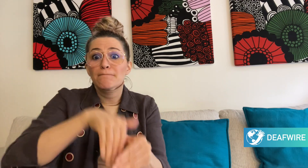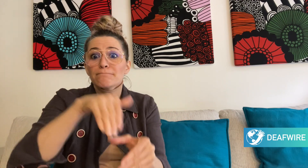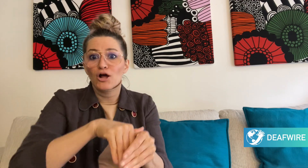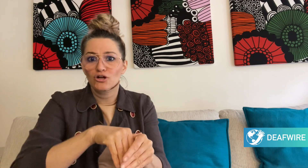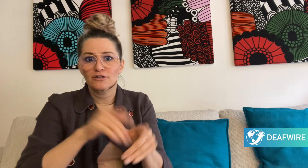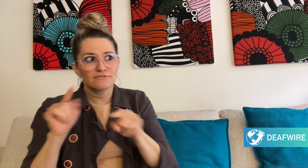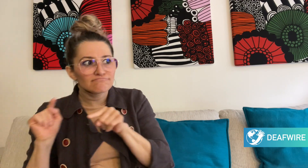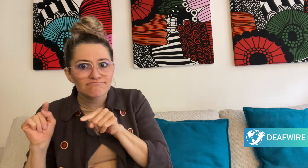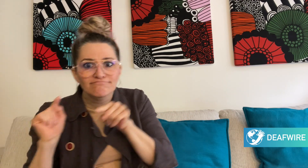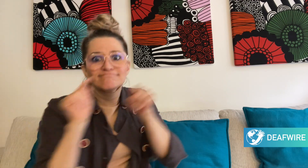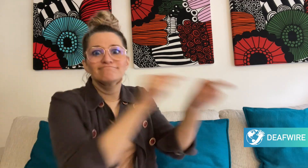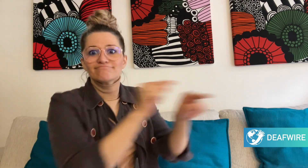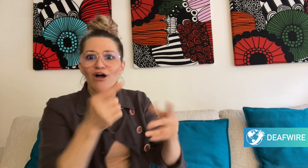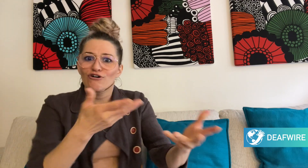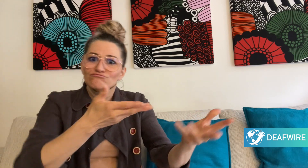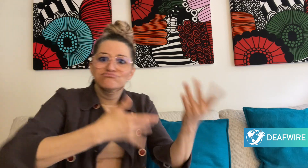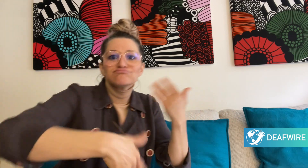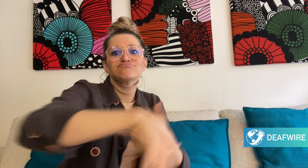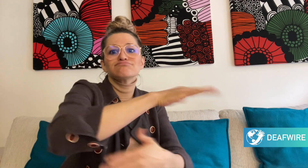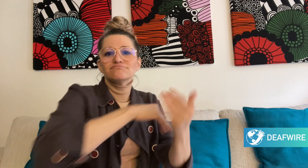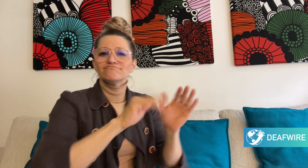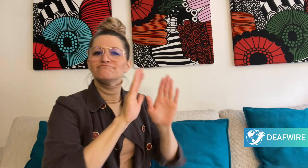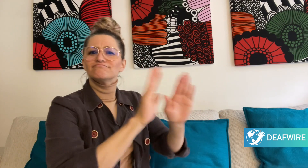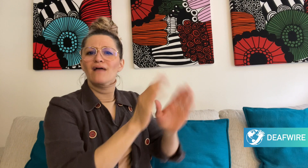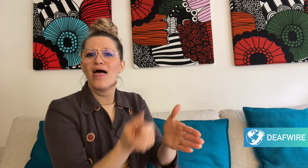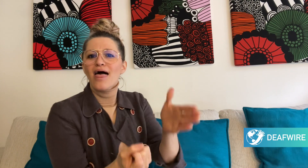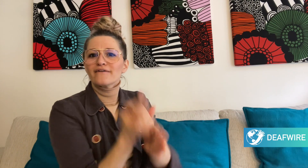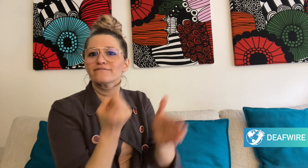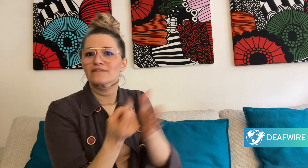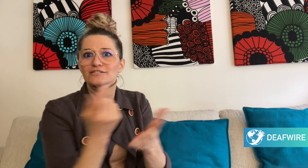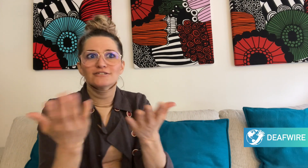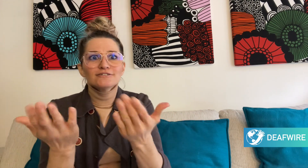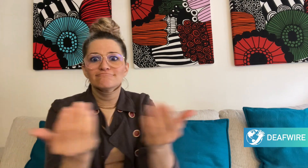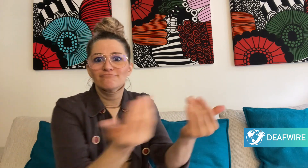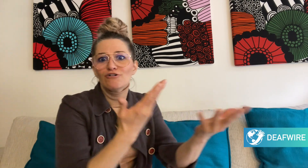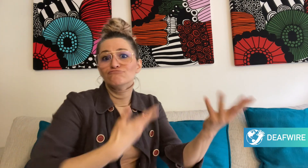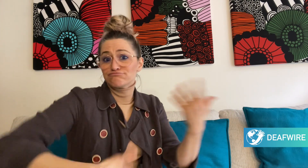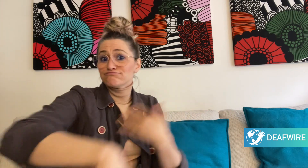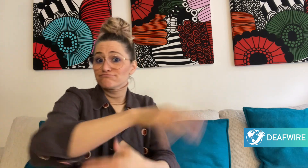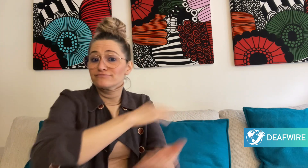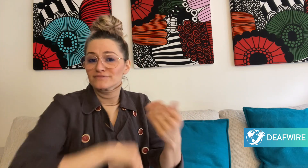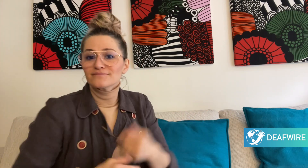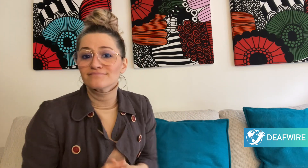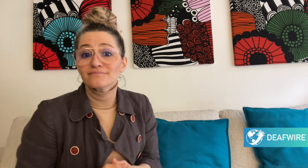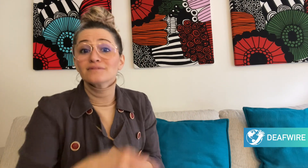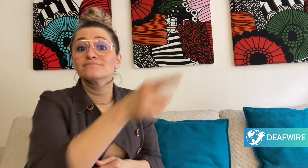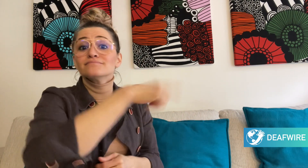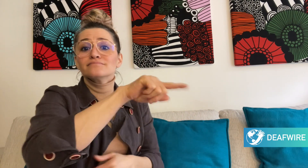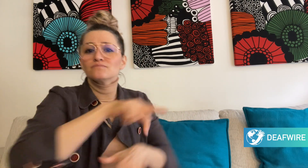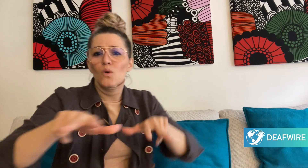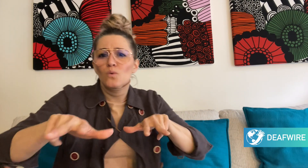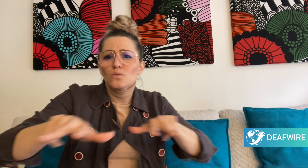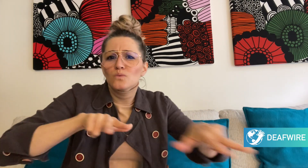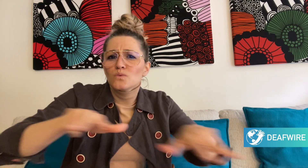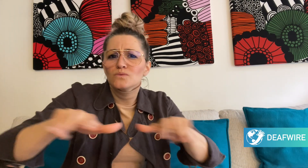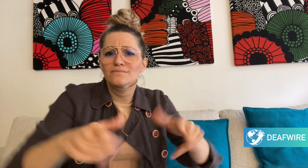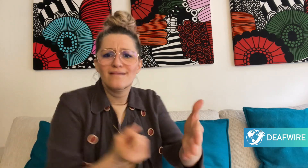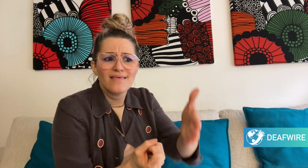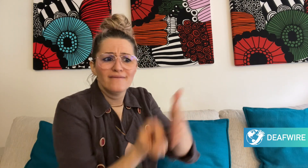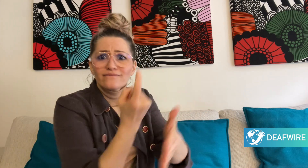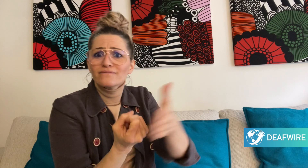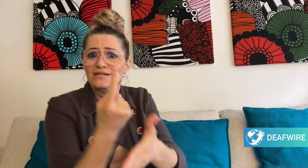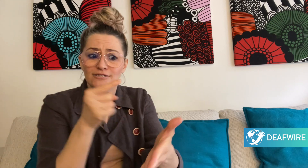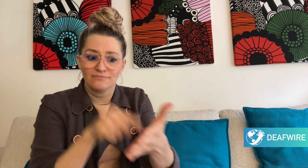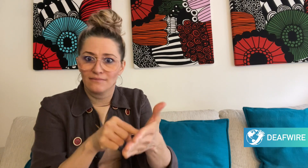to keep participating and attending events. They hosted events